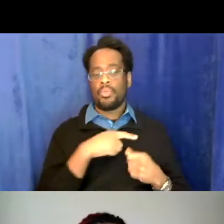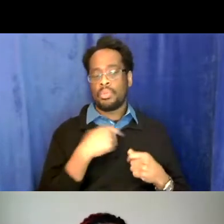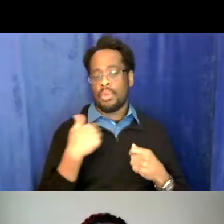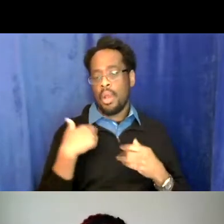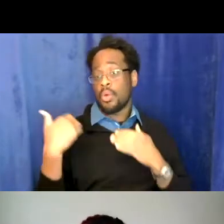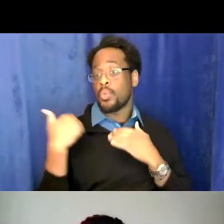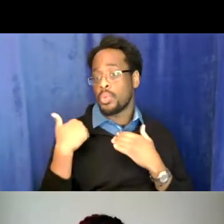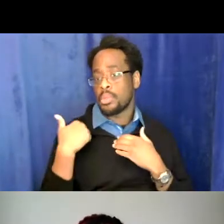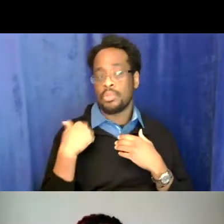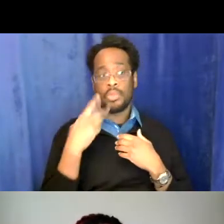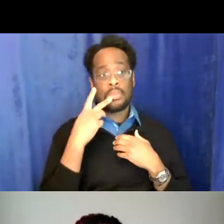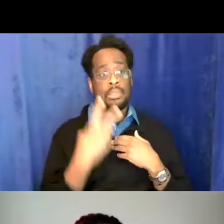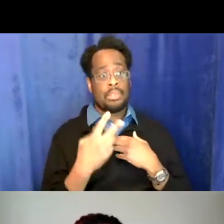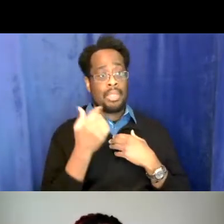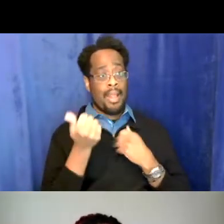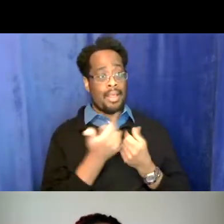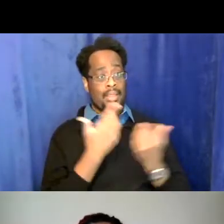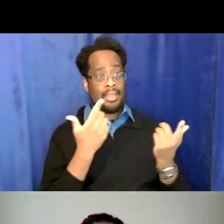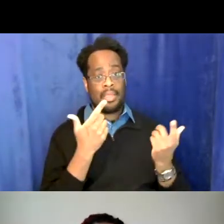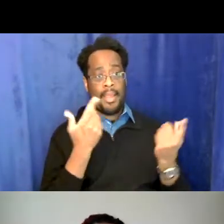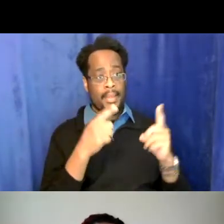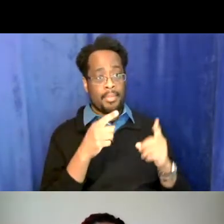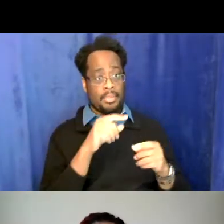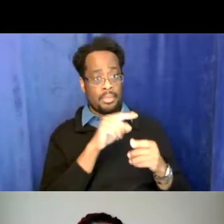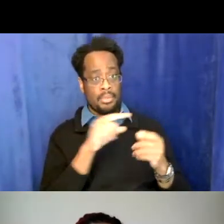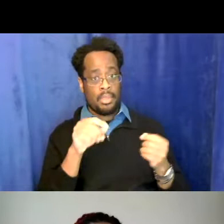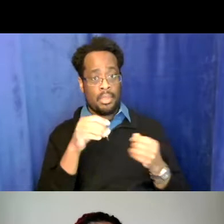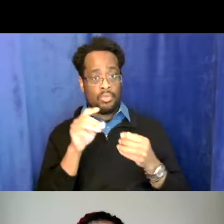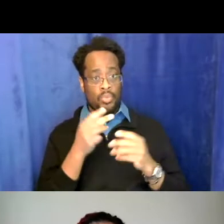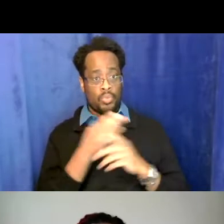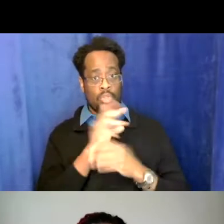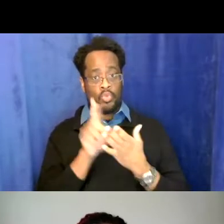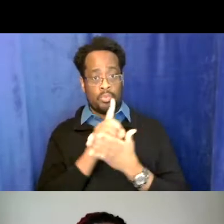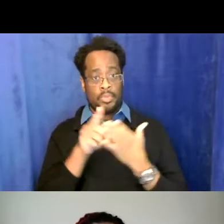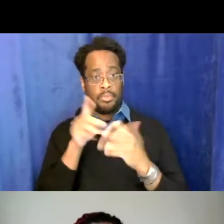and that can cause some discrimination. So it is our responsibility if we are out and we see